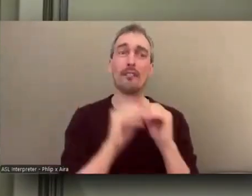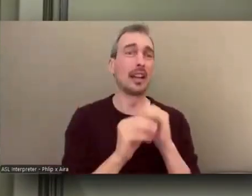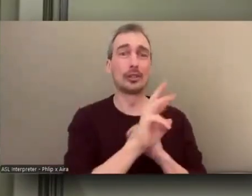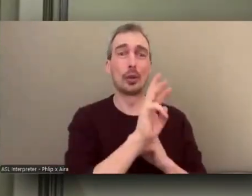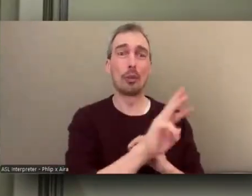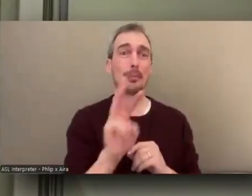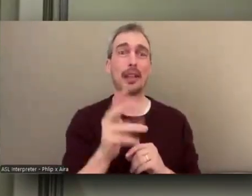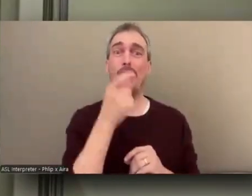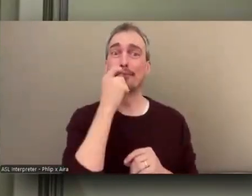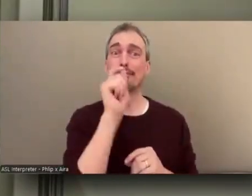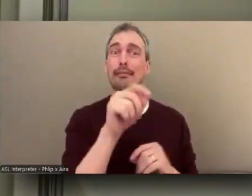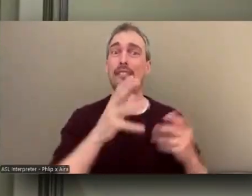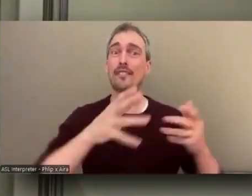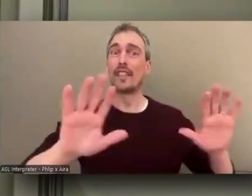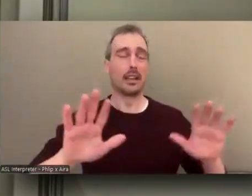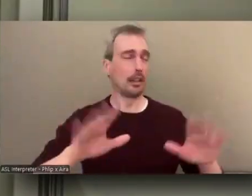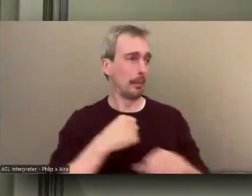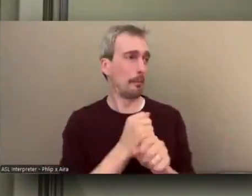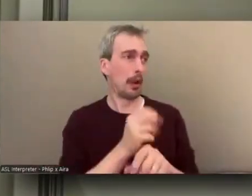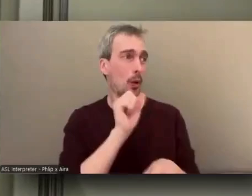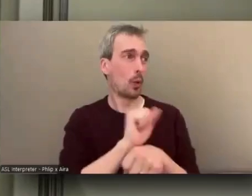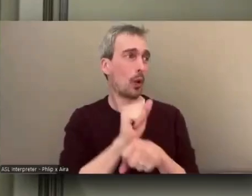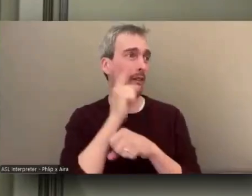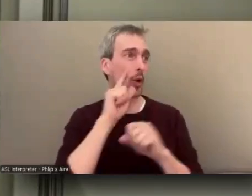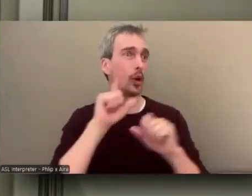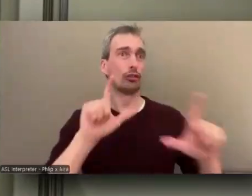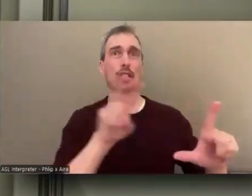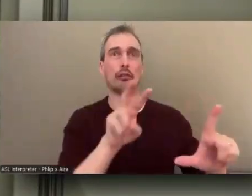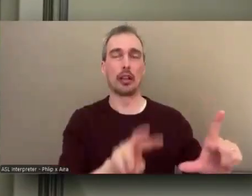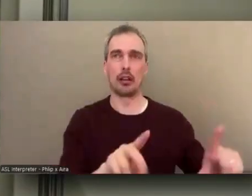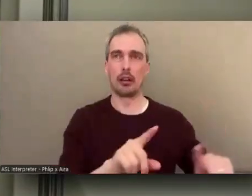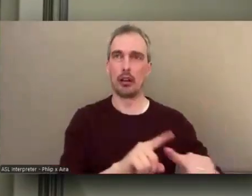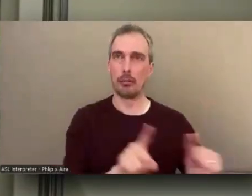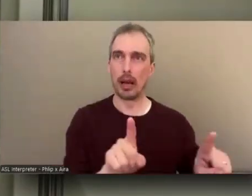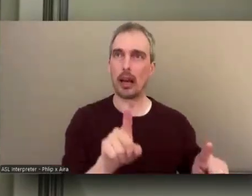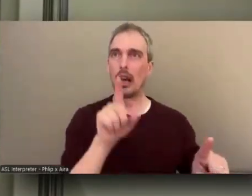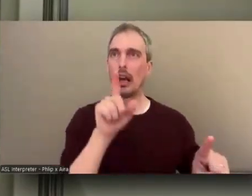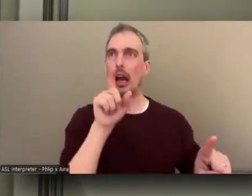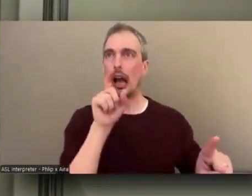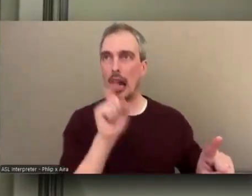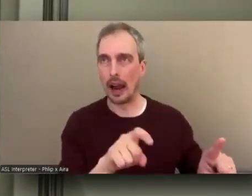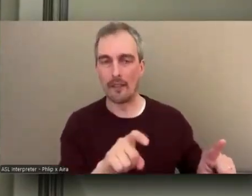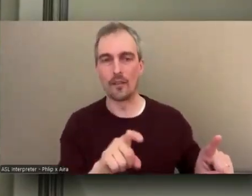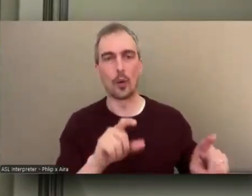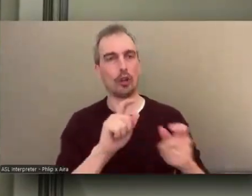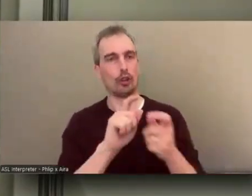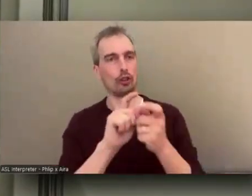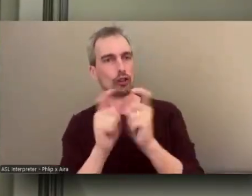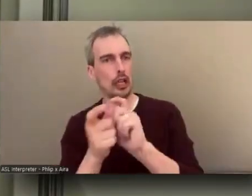Making it so it works with a screen reader. But you end up doing all these things that are maybe outside of your actual skill set.